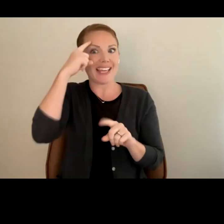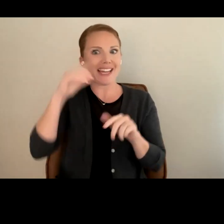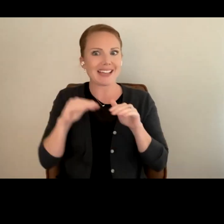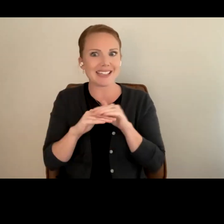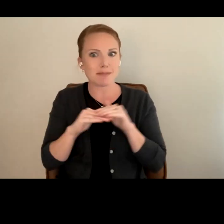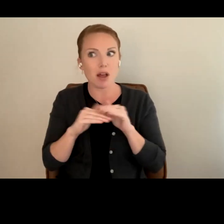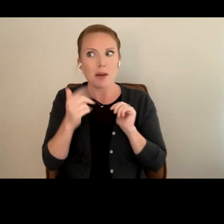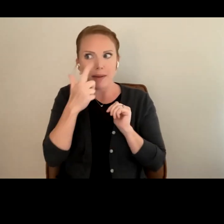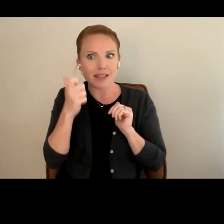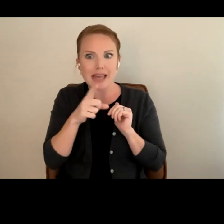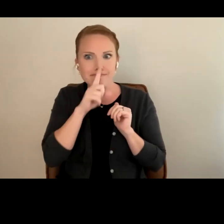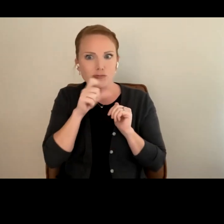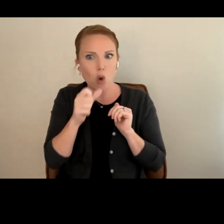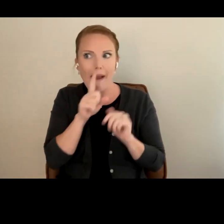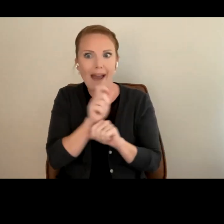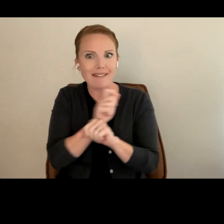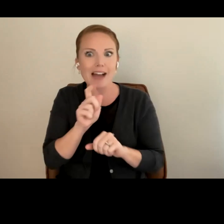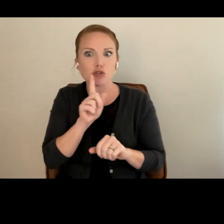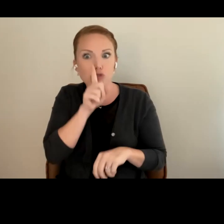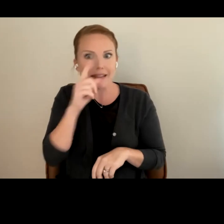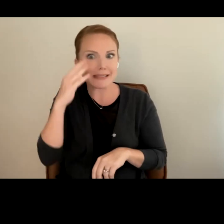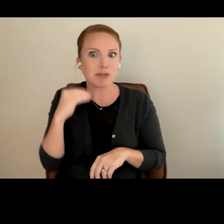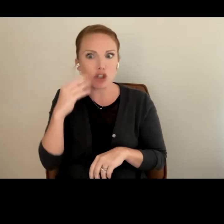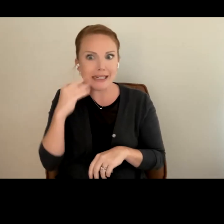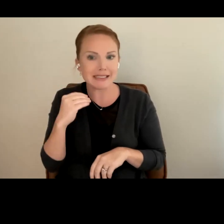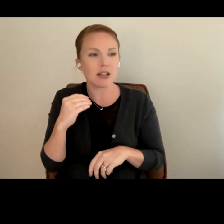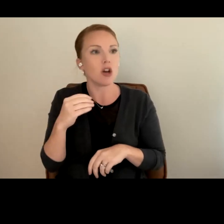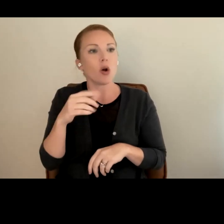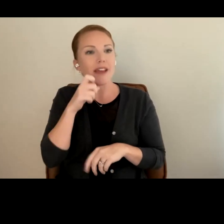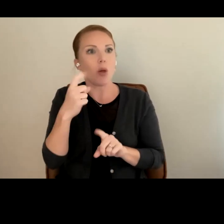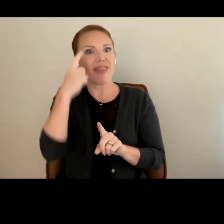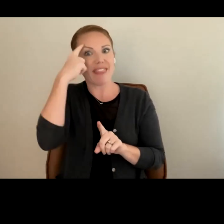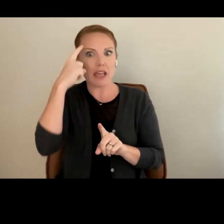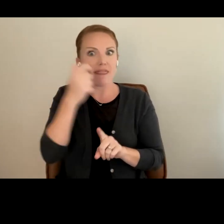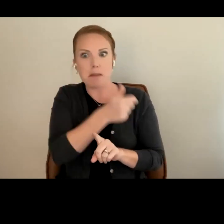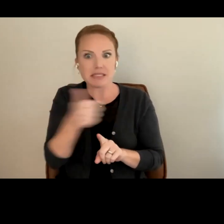experiences with disability or at least don't consider themselves as doing so. Yes, absolutely.